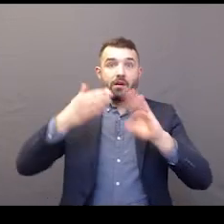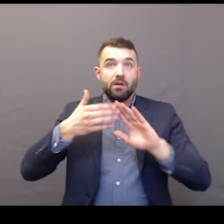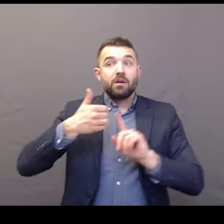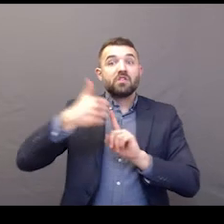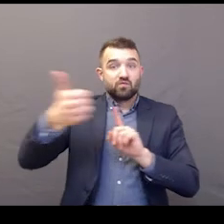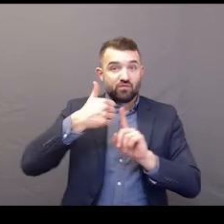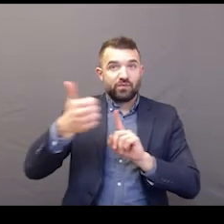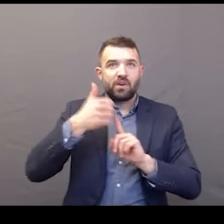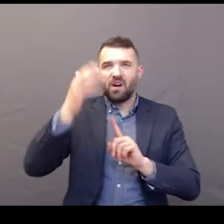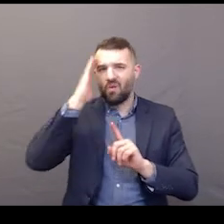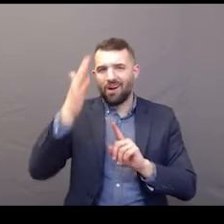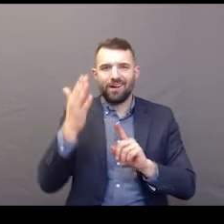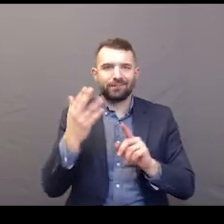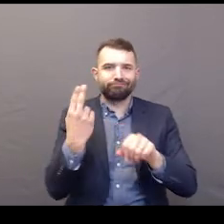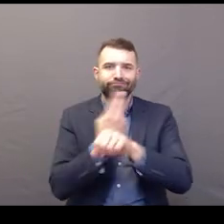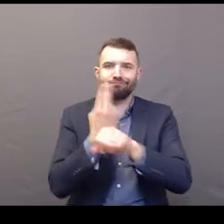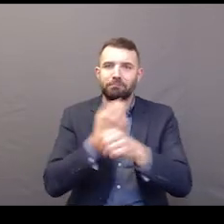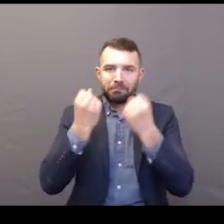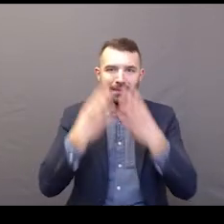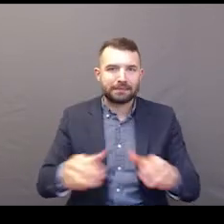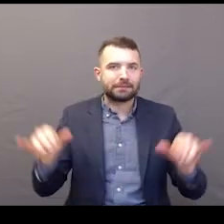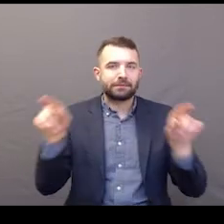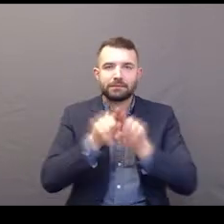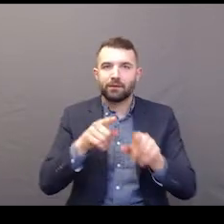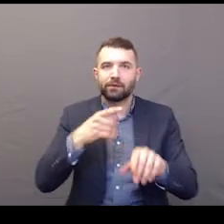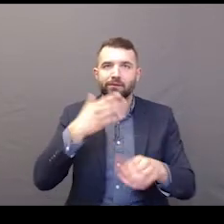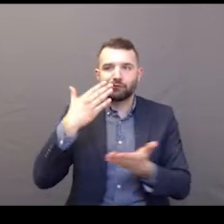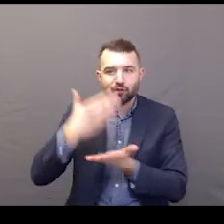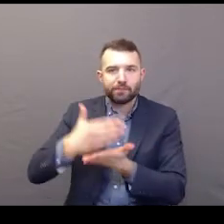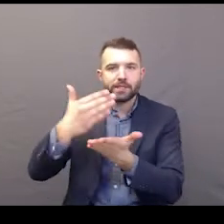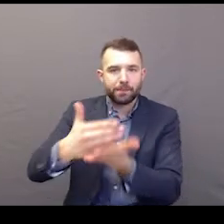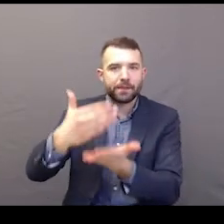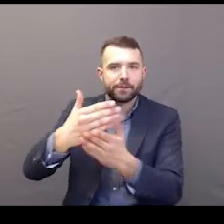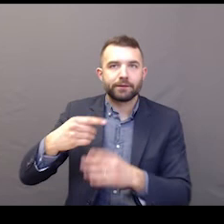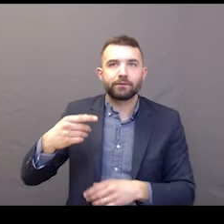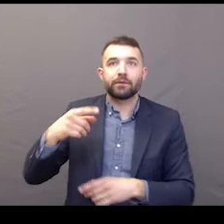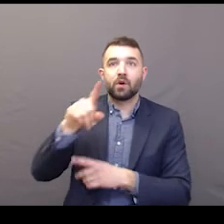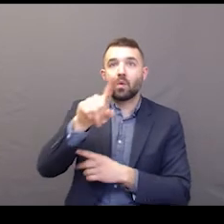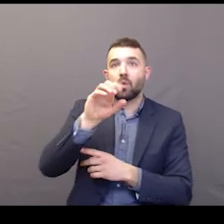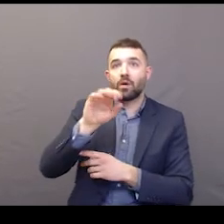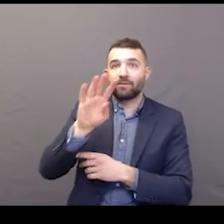proposing to serve stations with their local bus service at 104th Avenue NE, Beardslee Boulevard